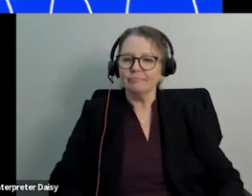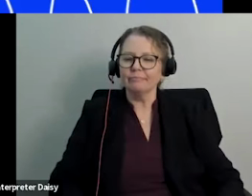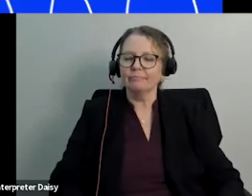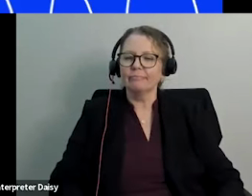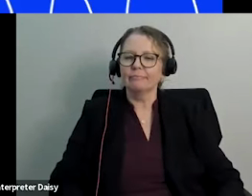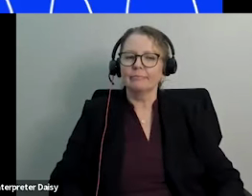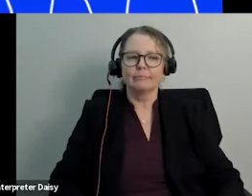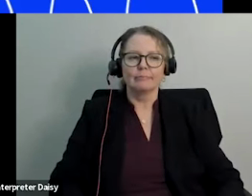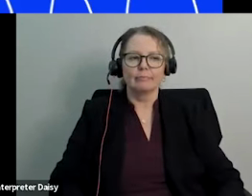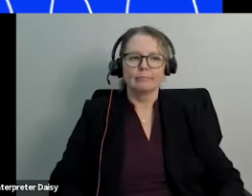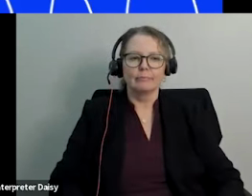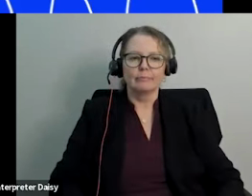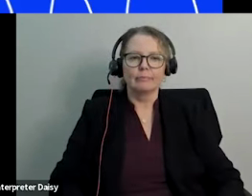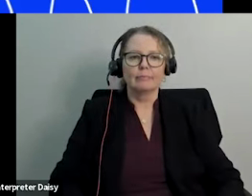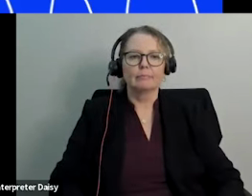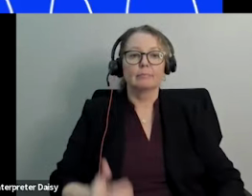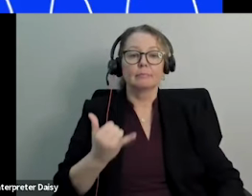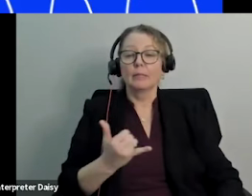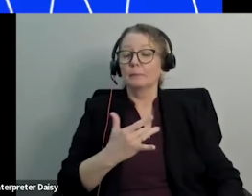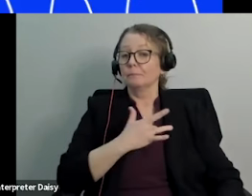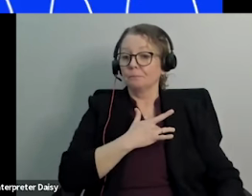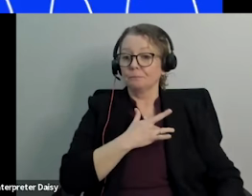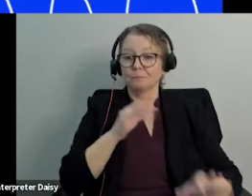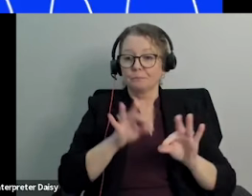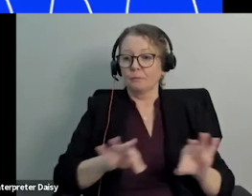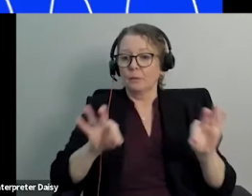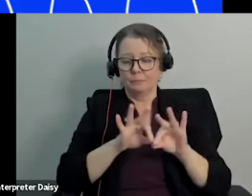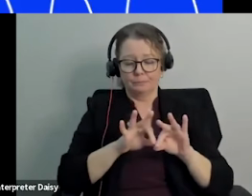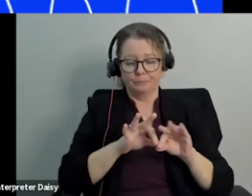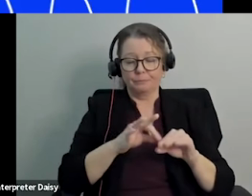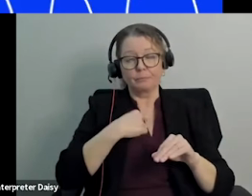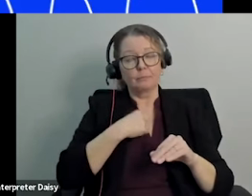And speaking of meaningful experiences, when I think about my favorite teacher,